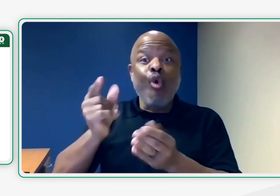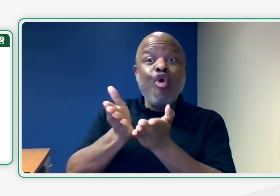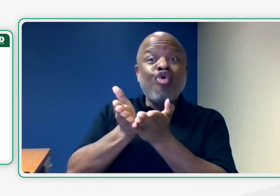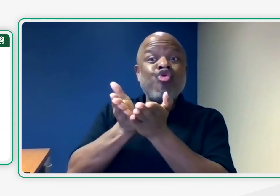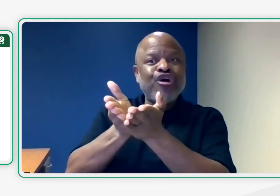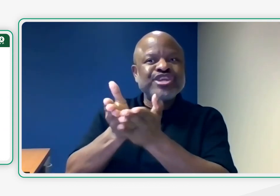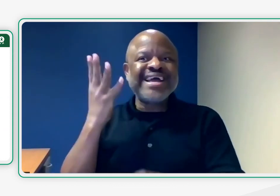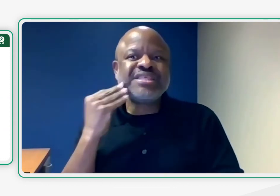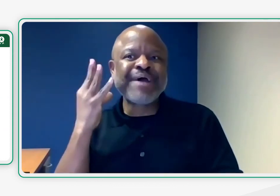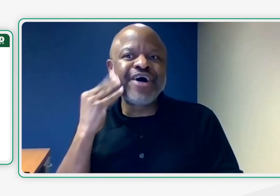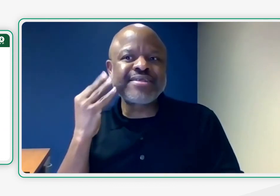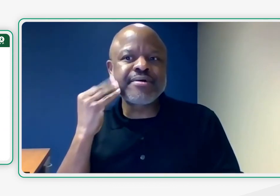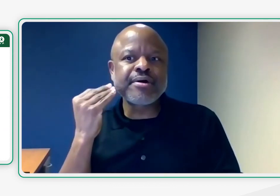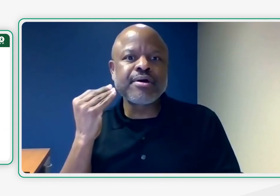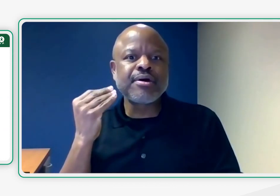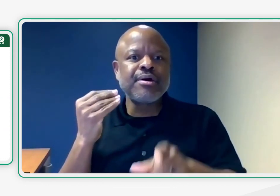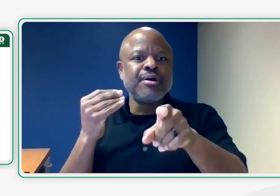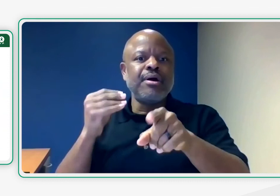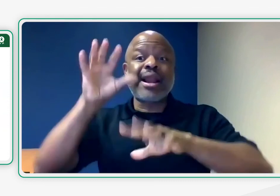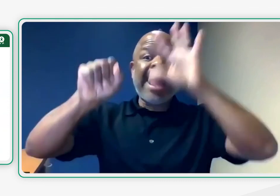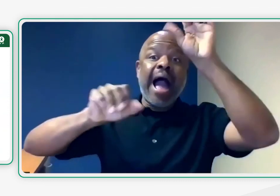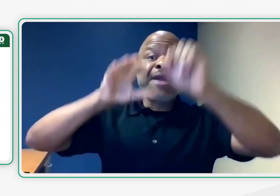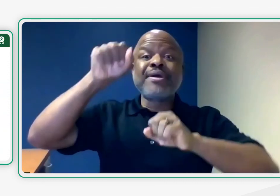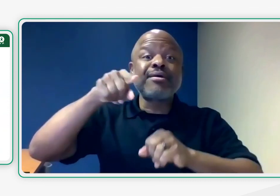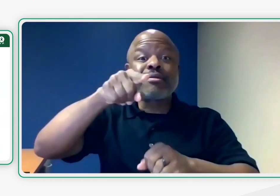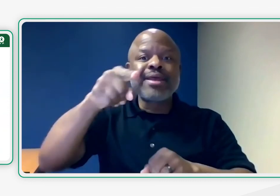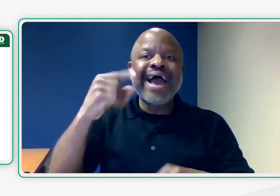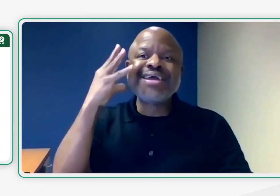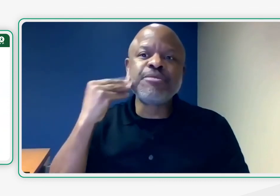Research actually backs this. Right? So, for example,